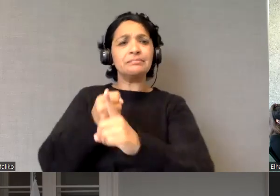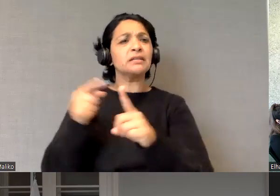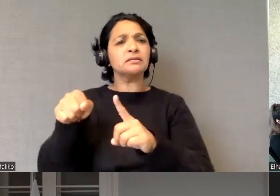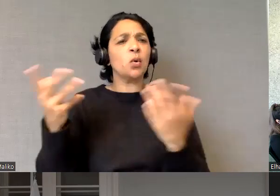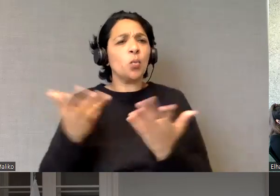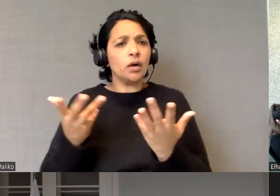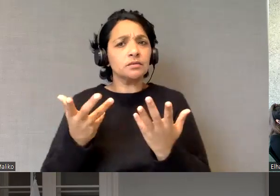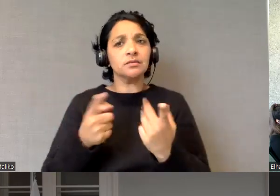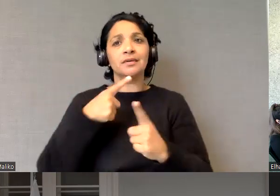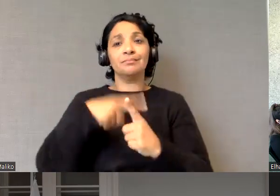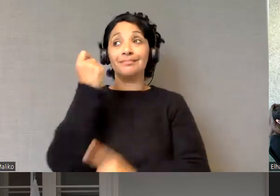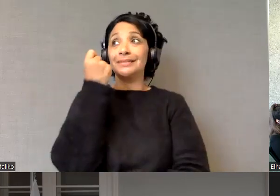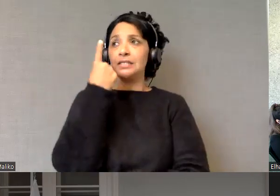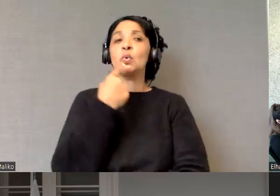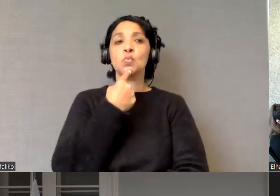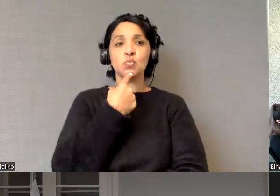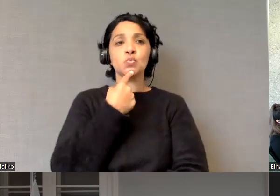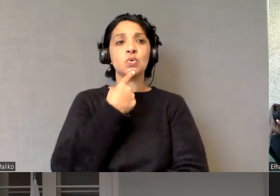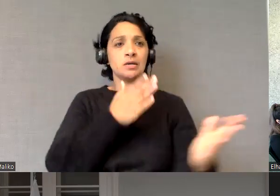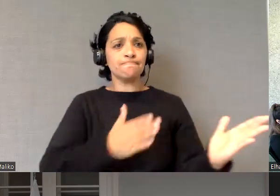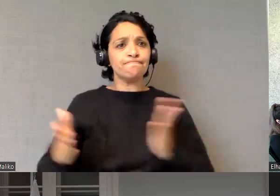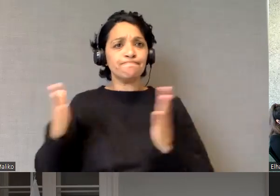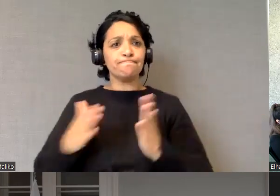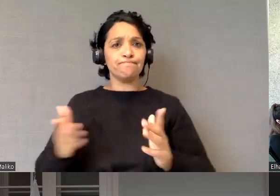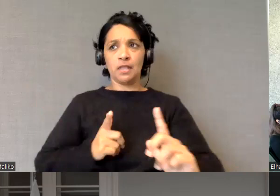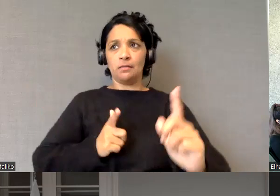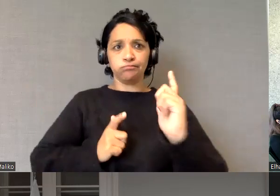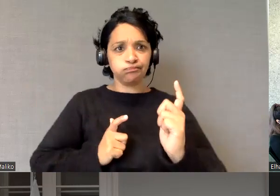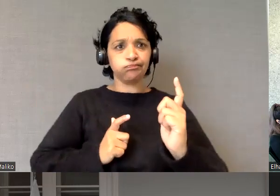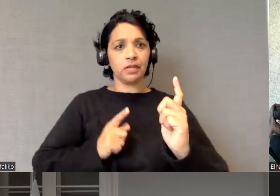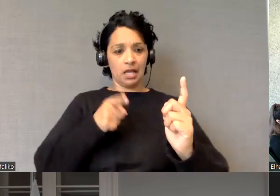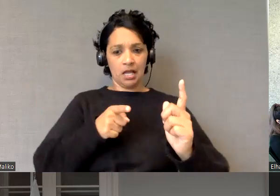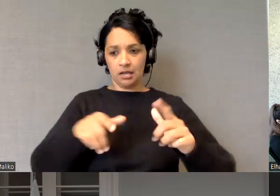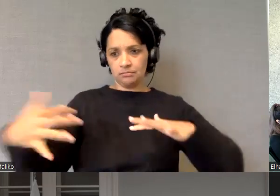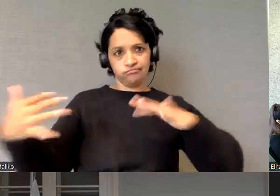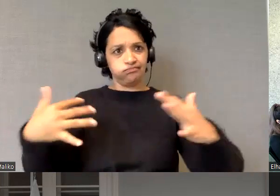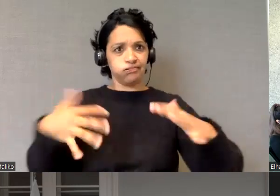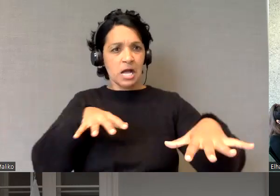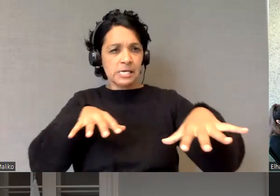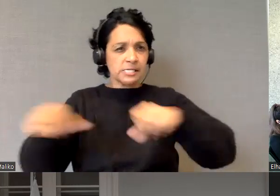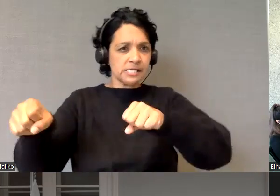understand those operational, tactical and strategic deficiencies that may have caused